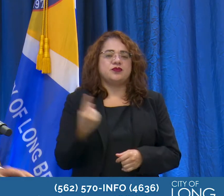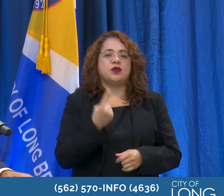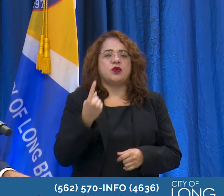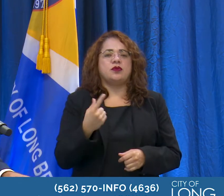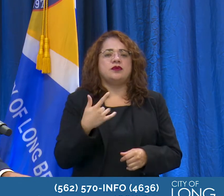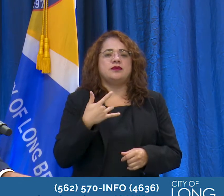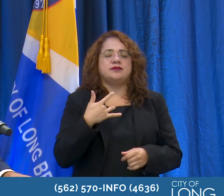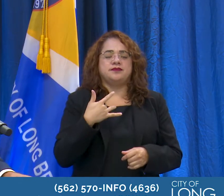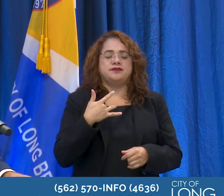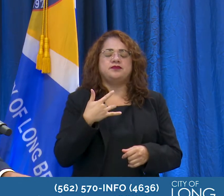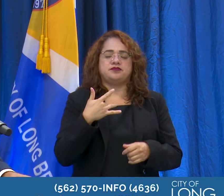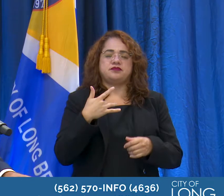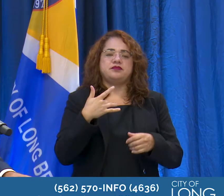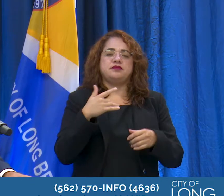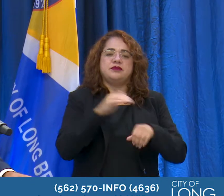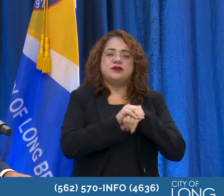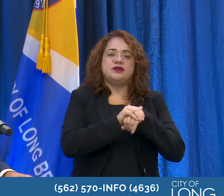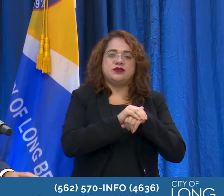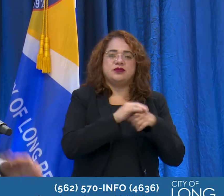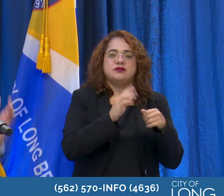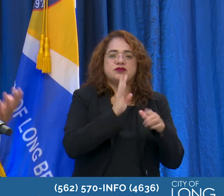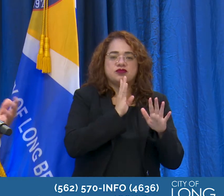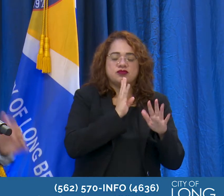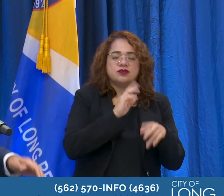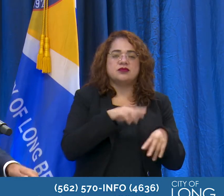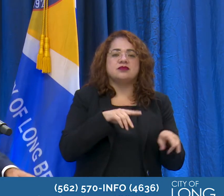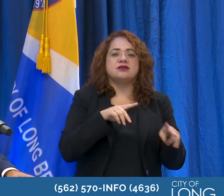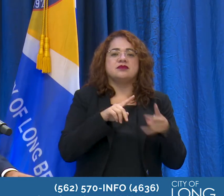Spanish at the end of the briefing, and we have ASL translation